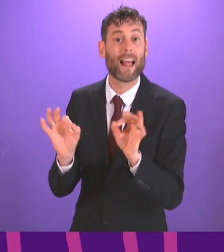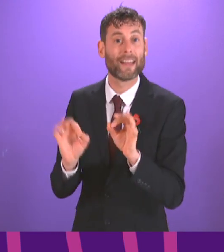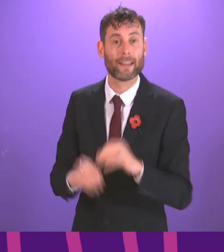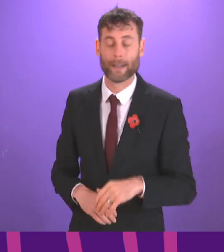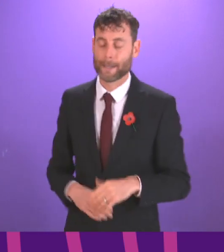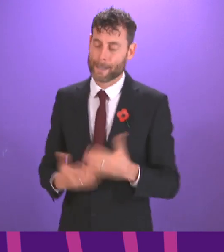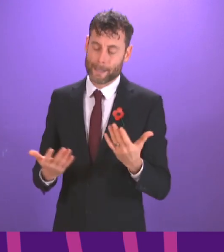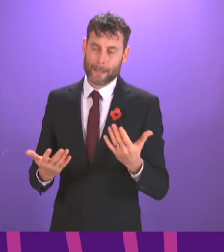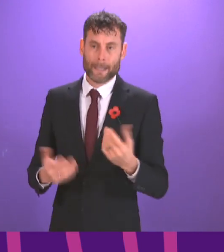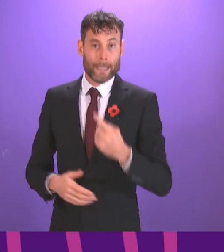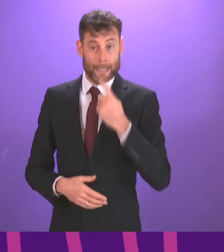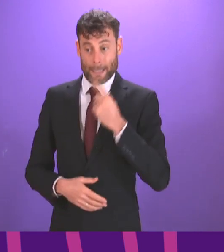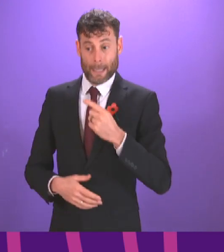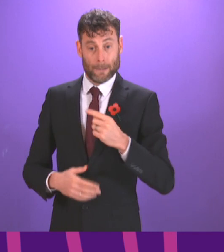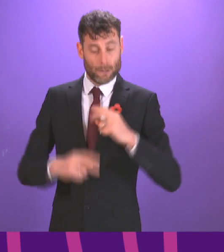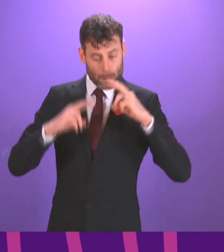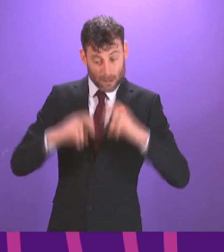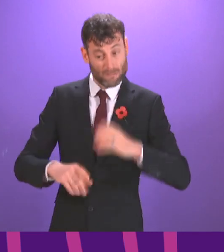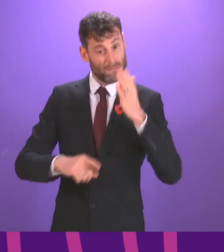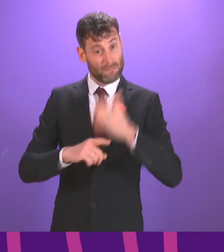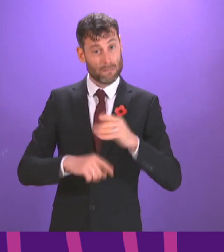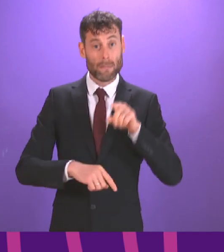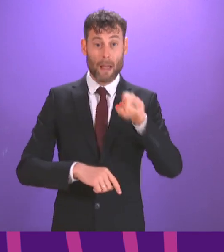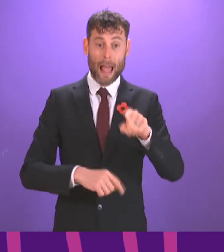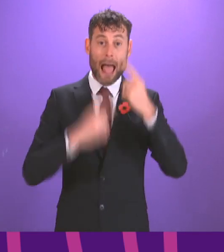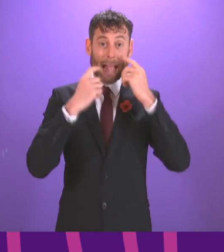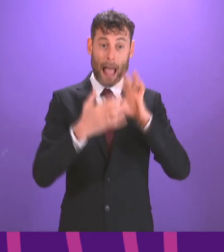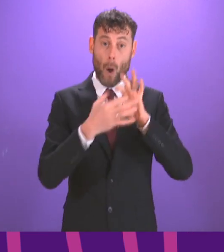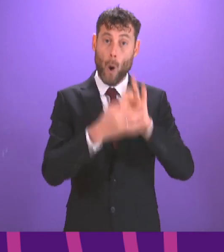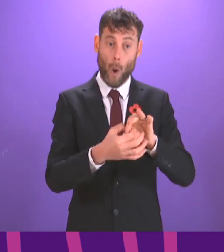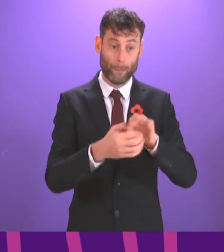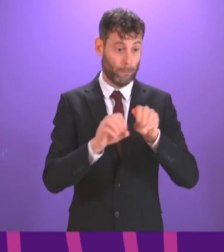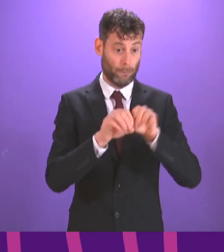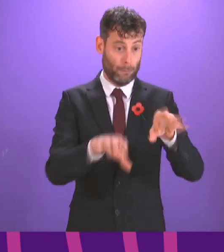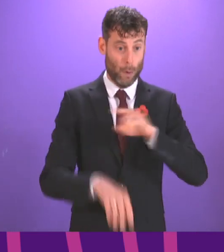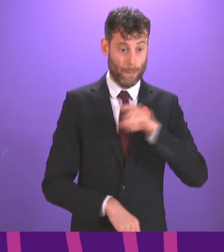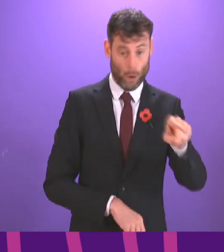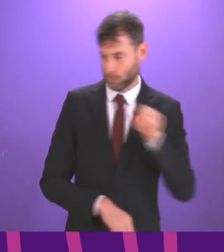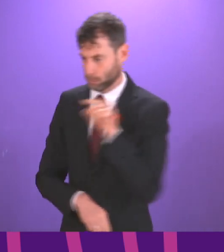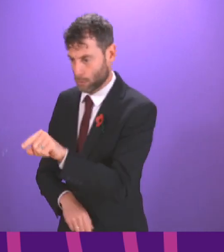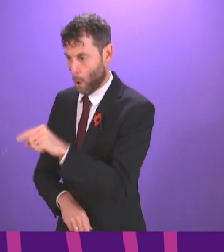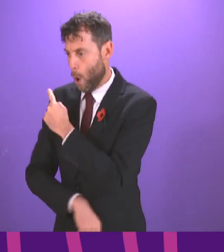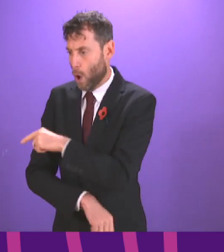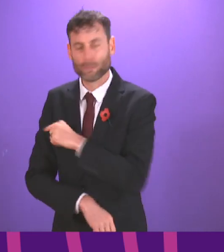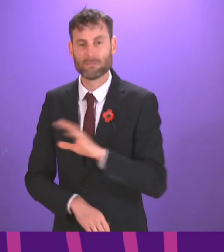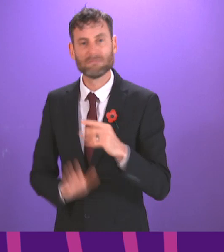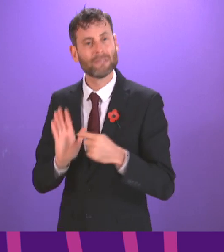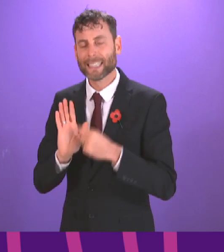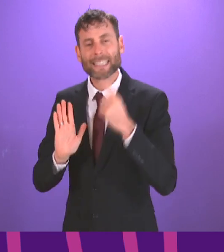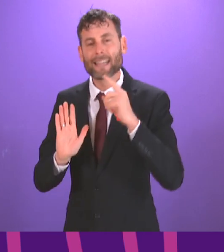evidence that hospital discharges were associated with outbreaks, it said that there was a variation